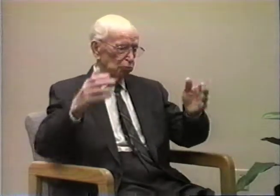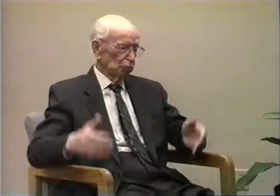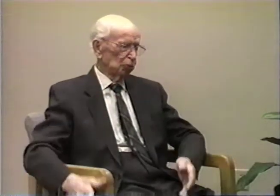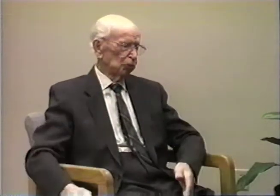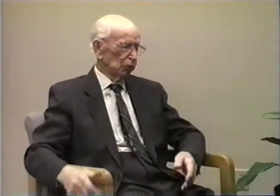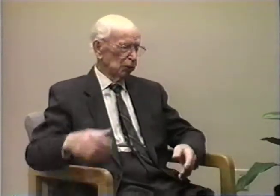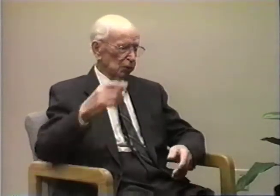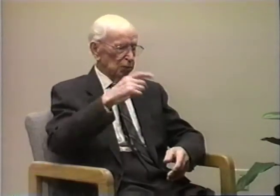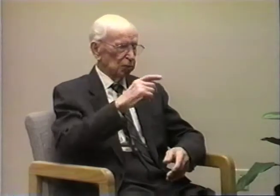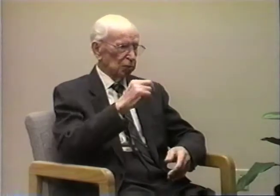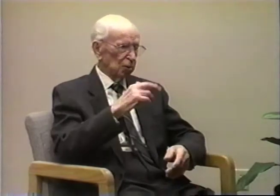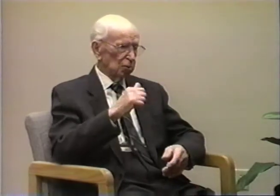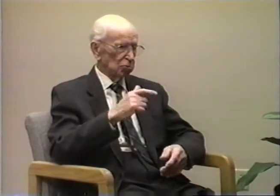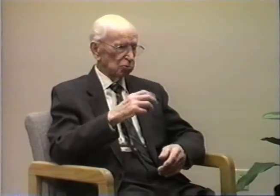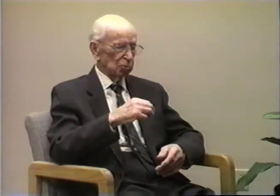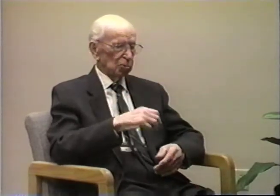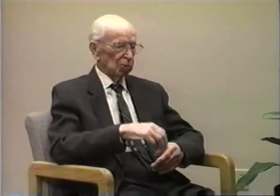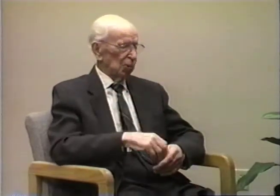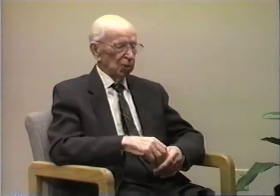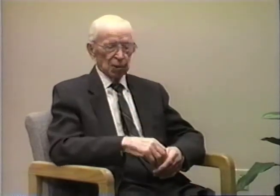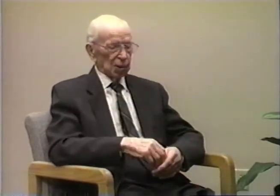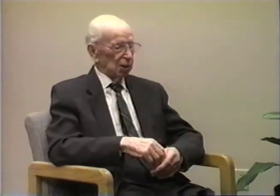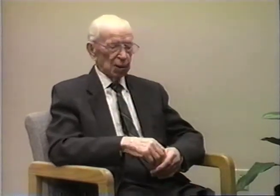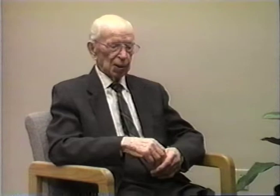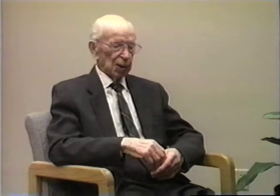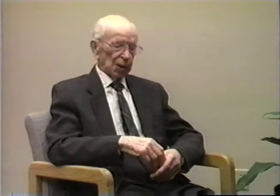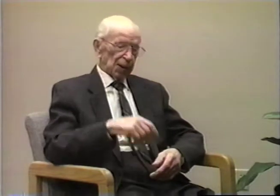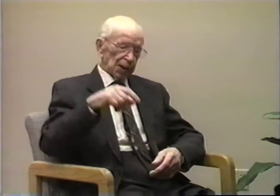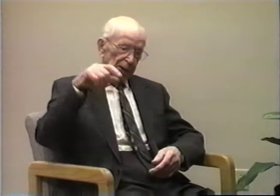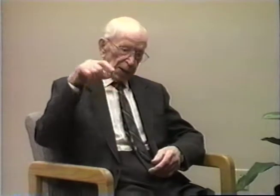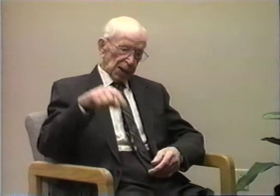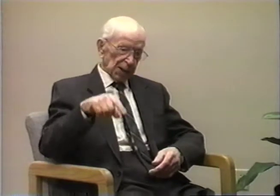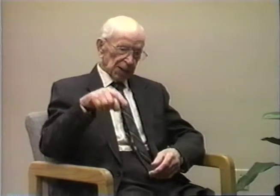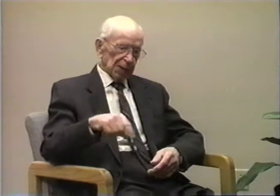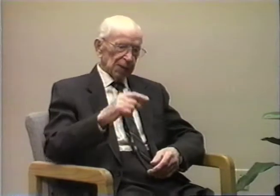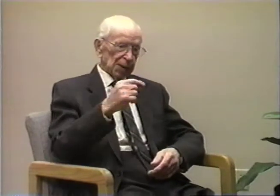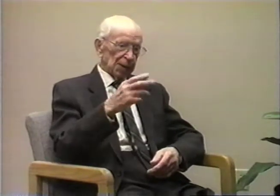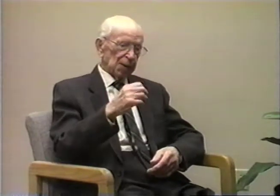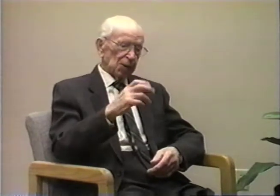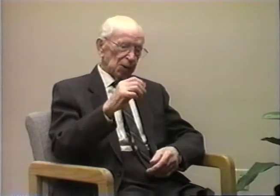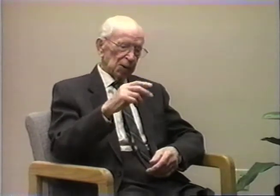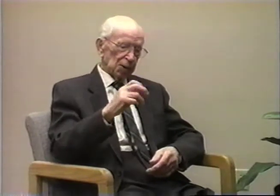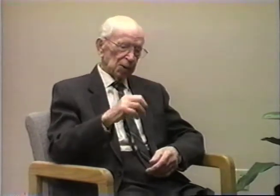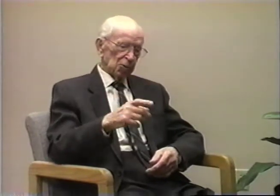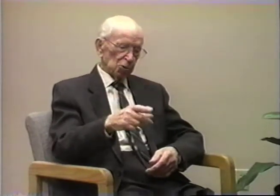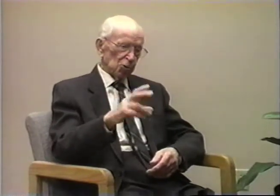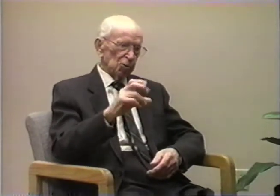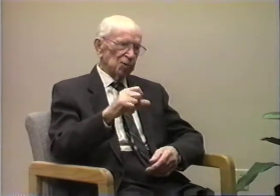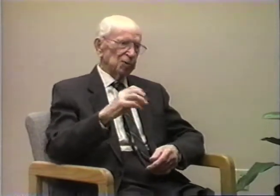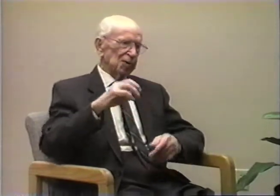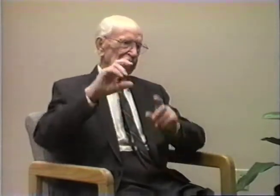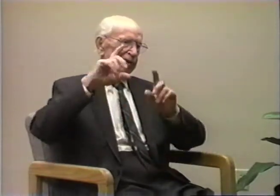and what they were like, those old green machines.